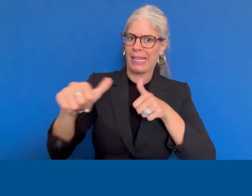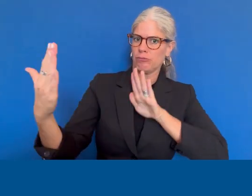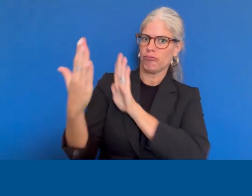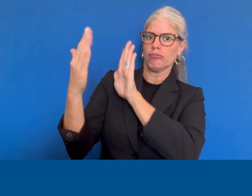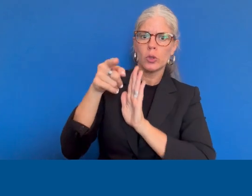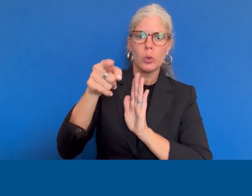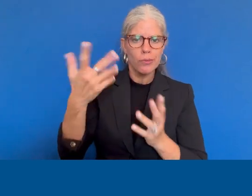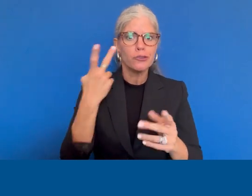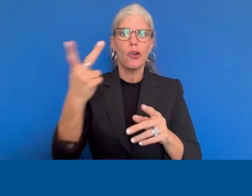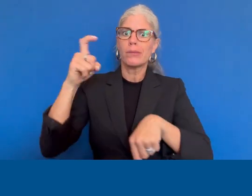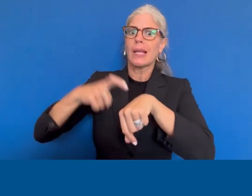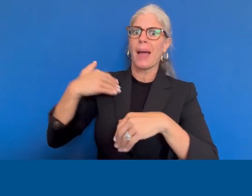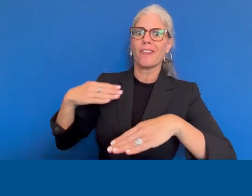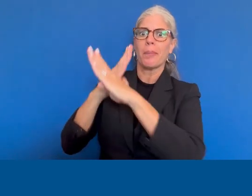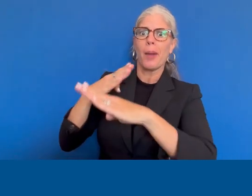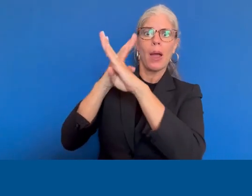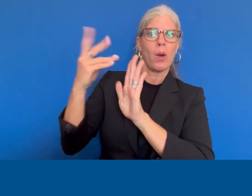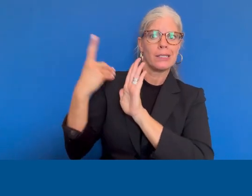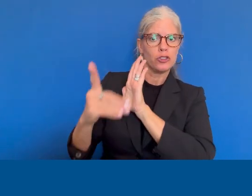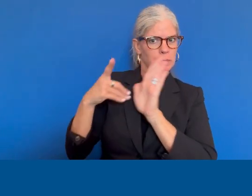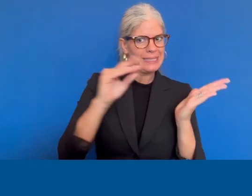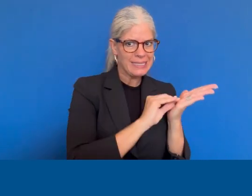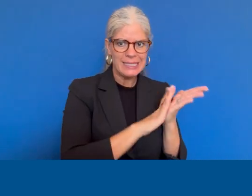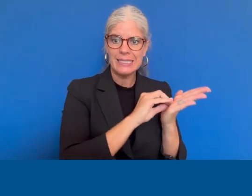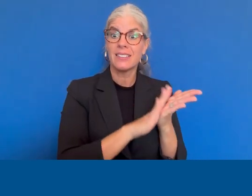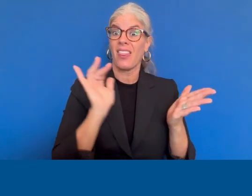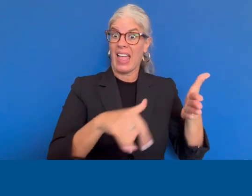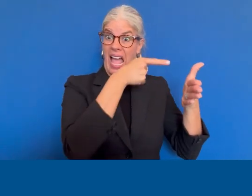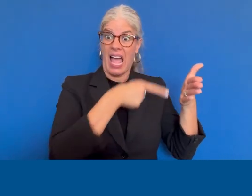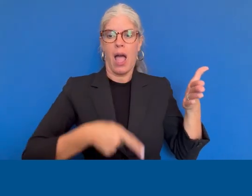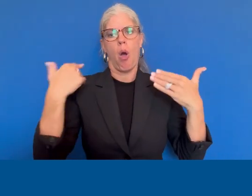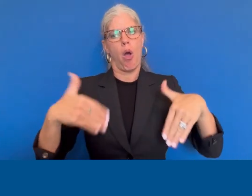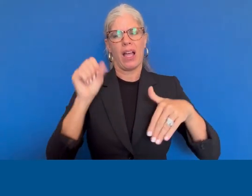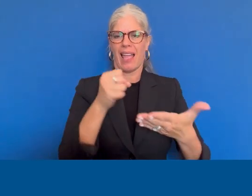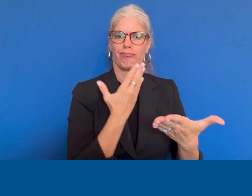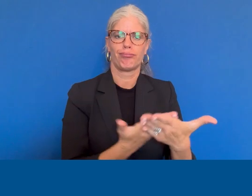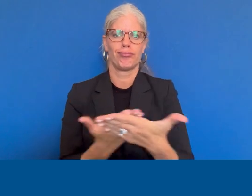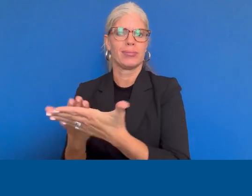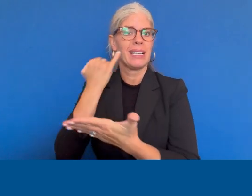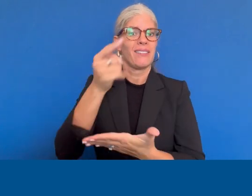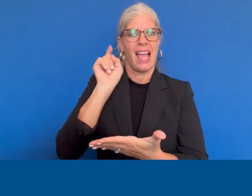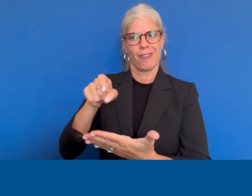and details of any encounters where you face barriers or discrimination. This documentation can serve as evidence